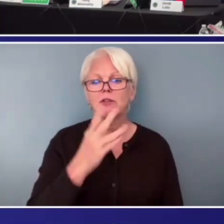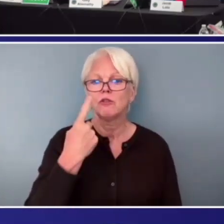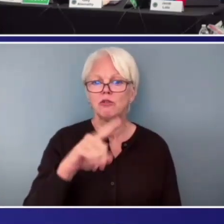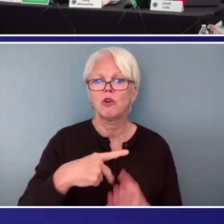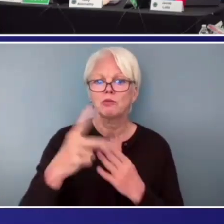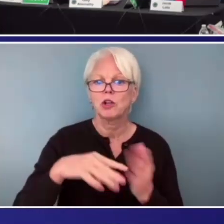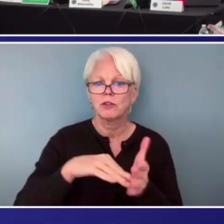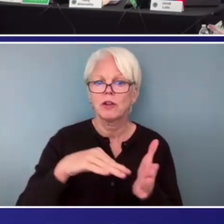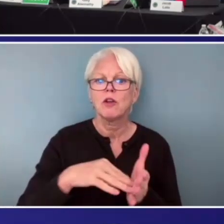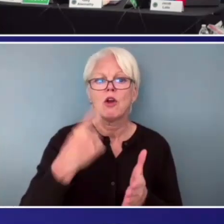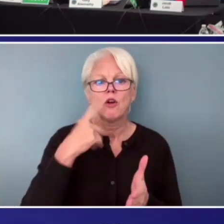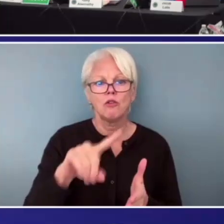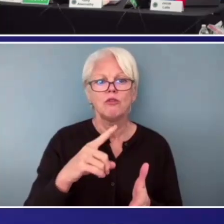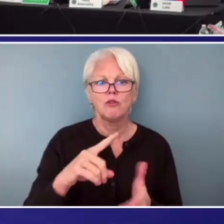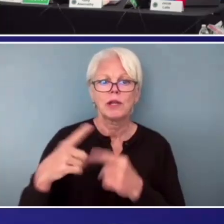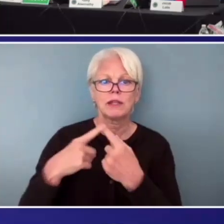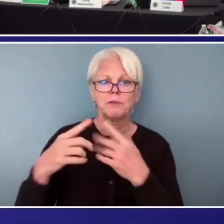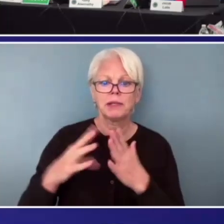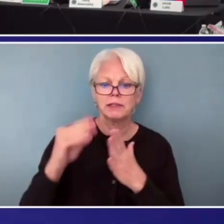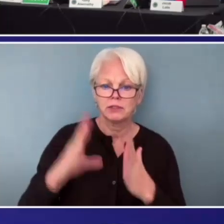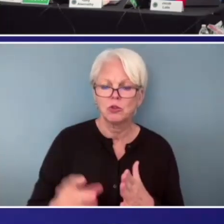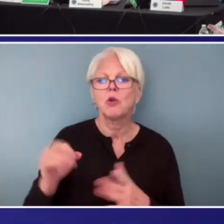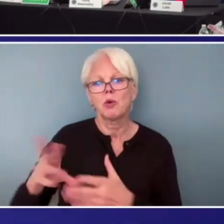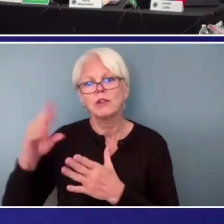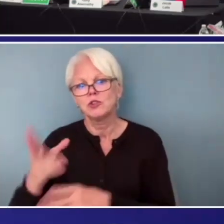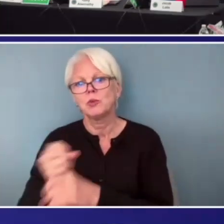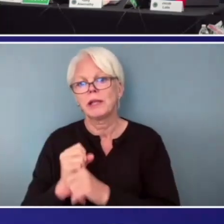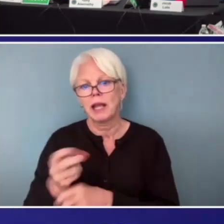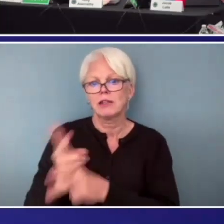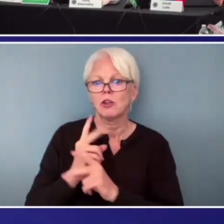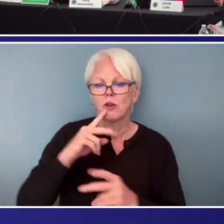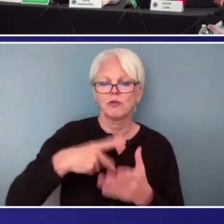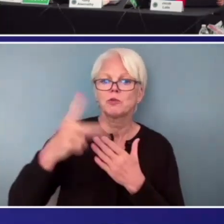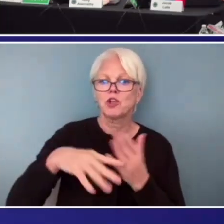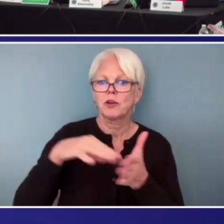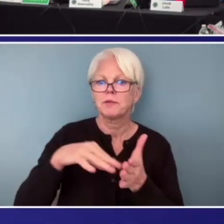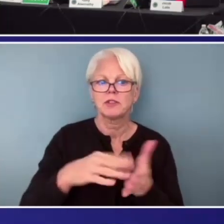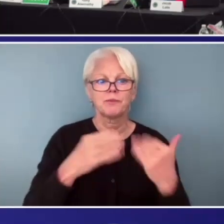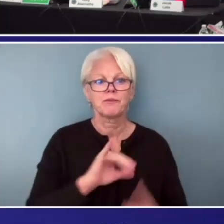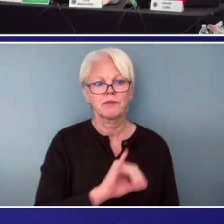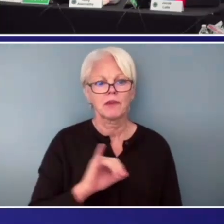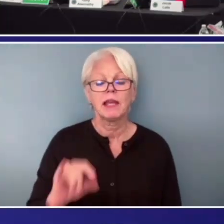received a Direct Loan for such program of study. Romanette three, if the student withdraws in accordance with